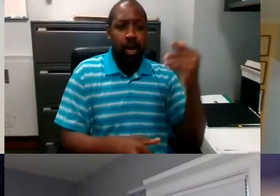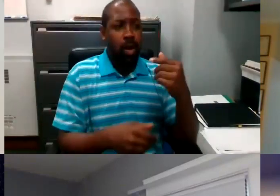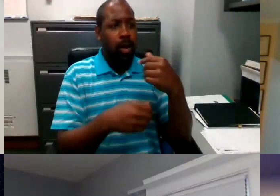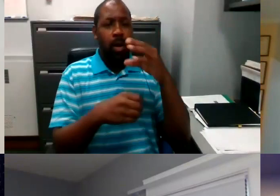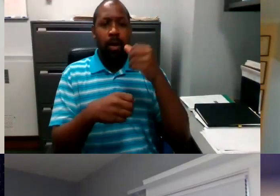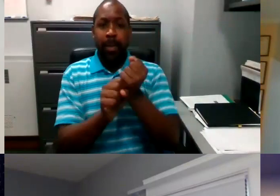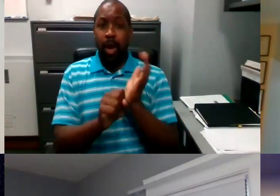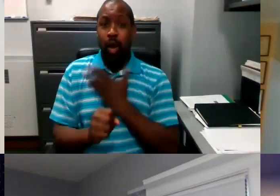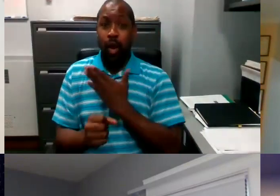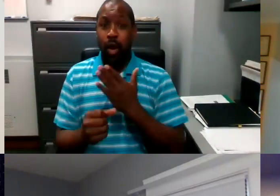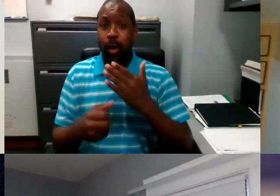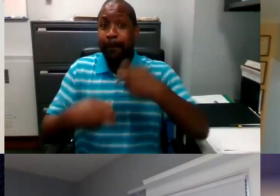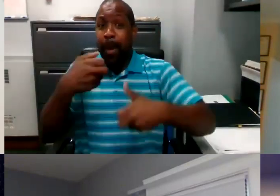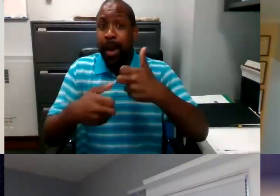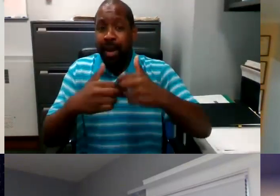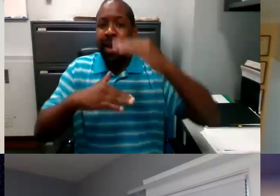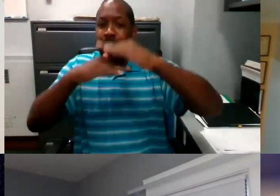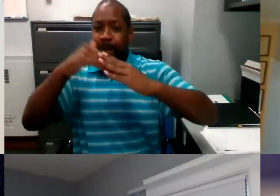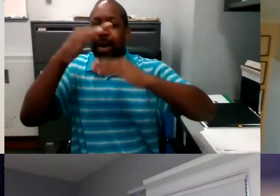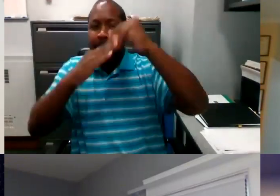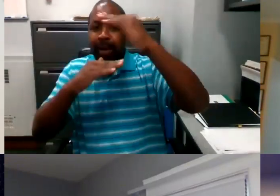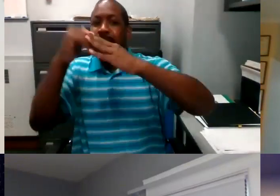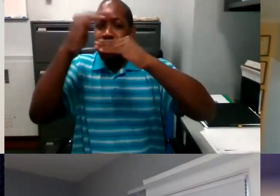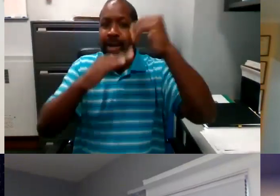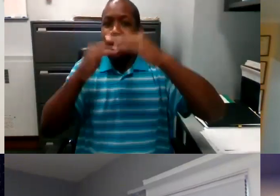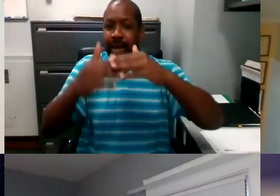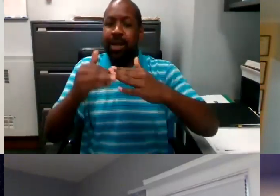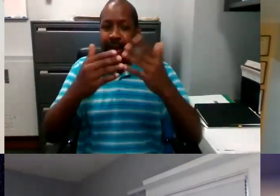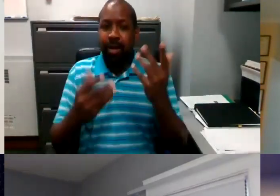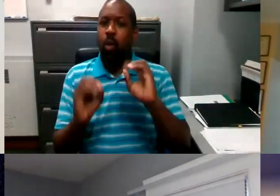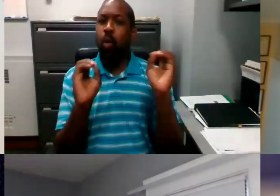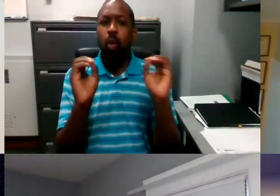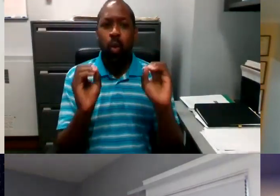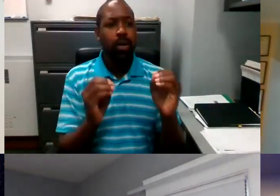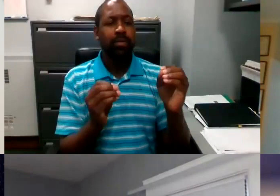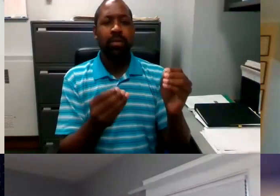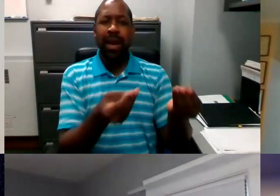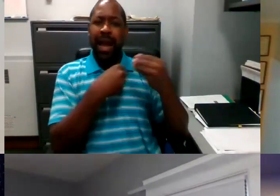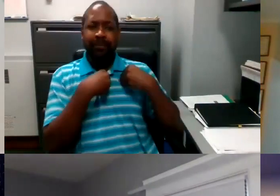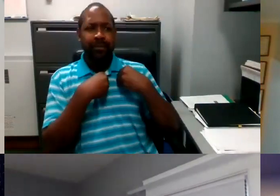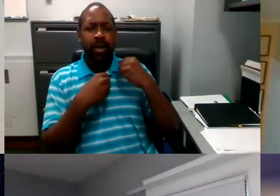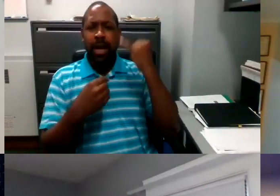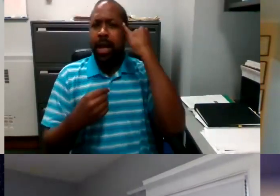THAT THEIR COMPLAINTS NEVER TOOK ANY KIND OF -- TOOK OFF. THEY NEVER WENT ANYWHERE.